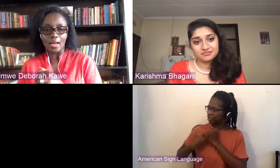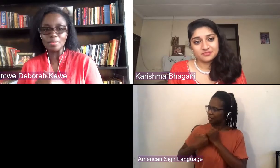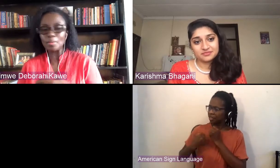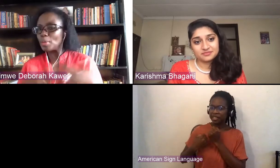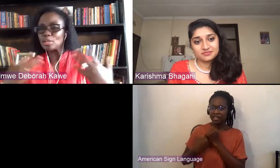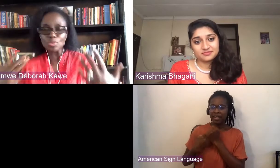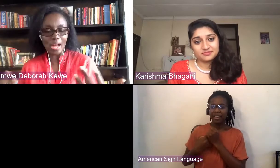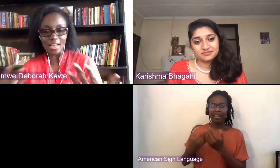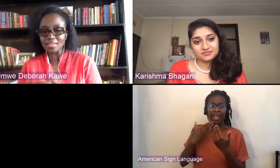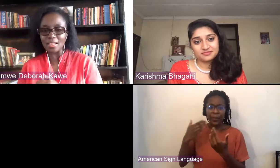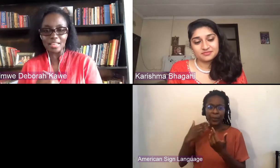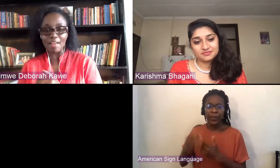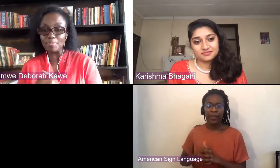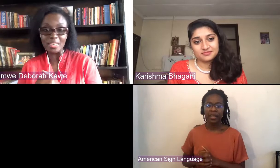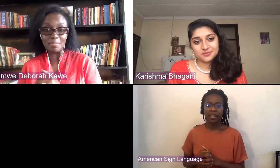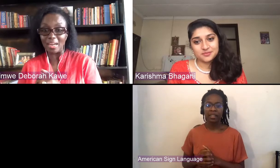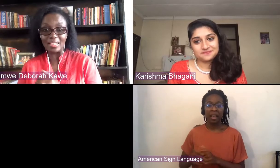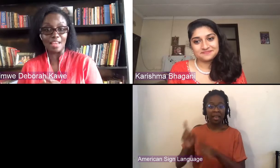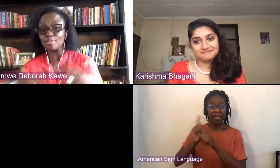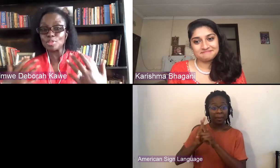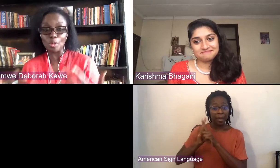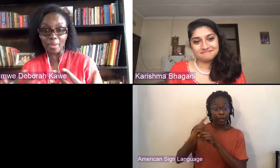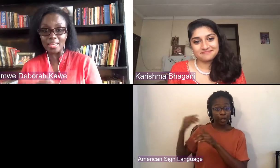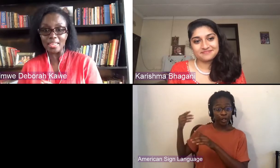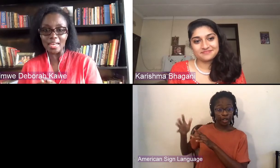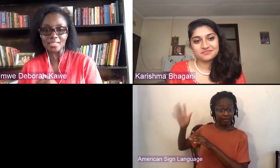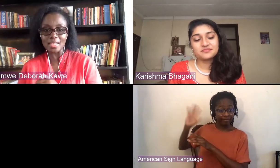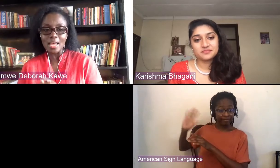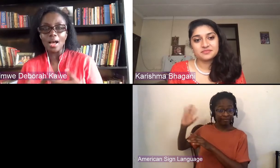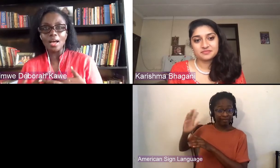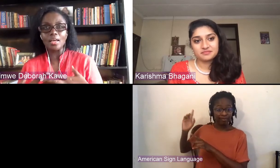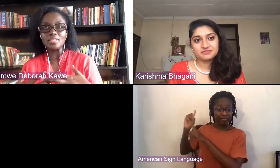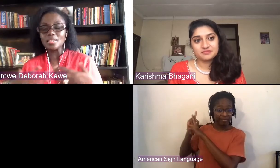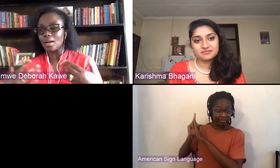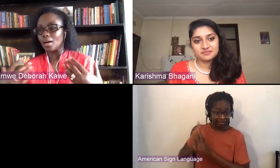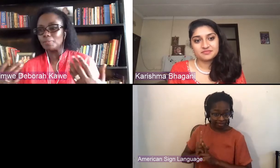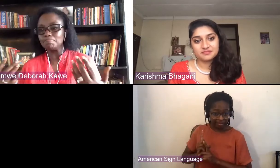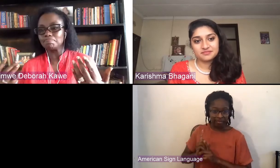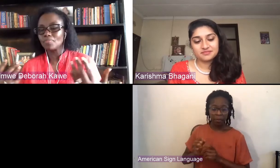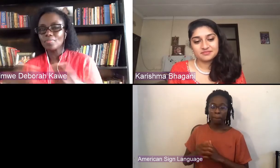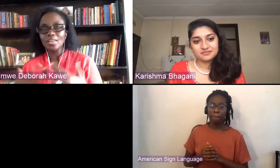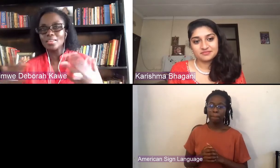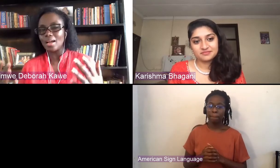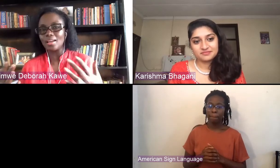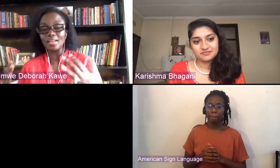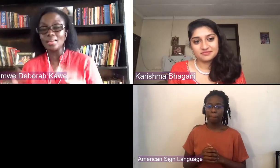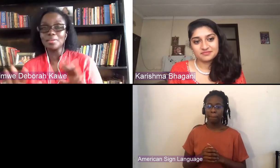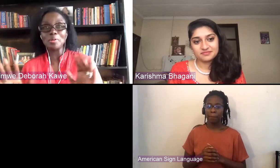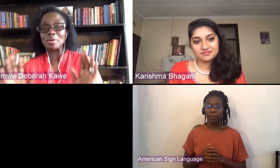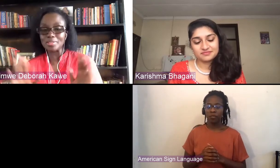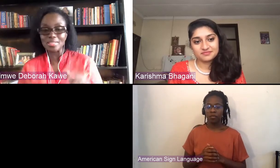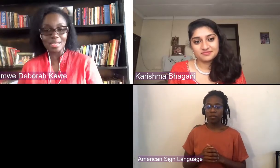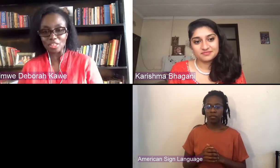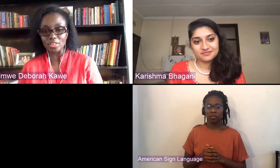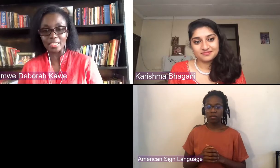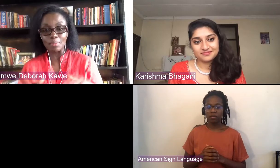the mentors that have been in my life for so many years. And yeah, I don't want to start mentioning names